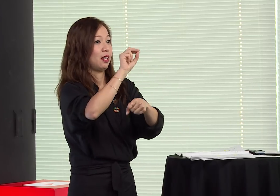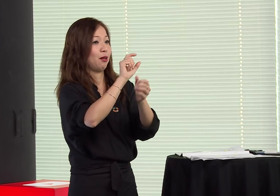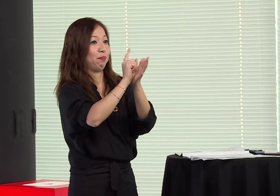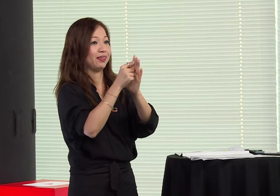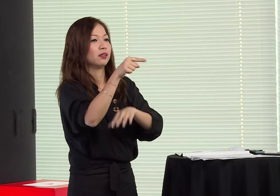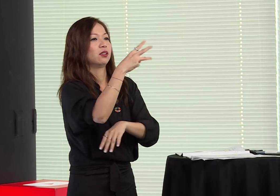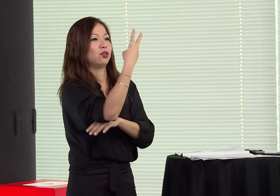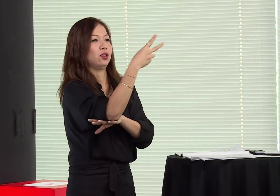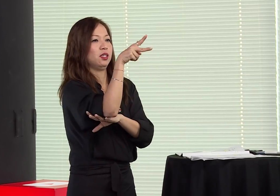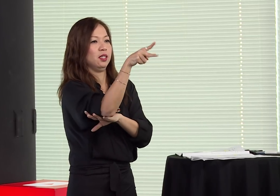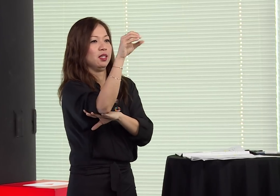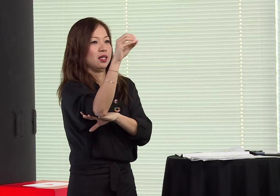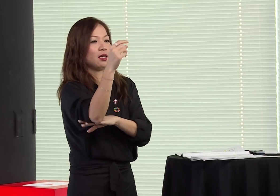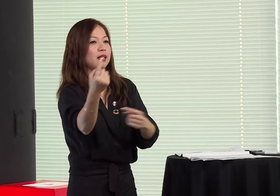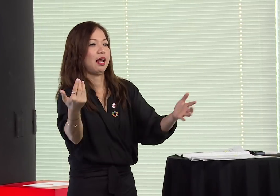So